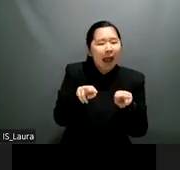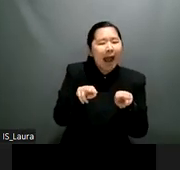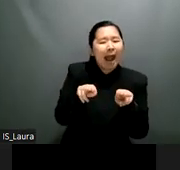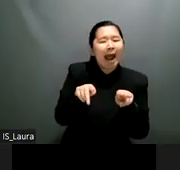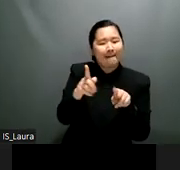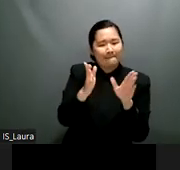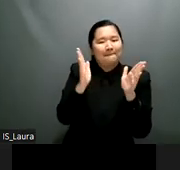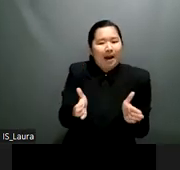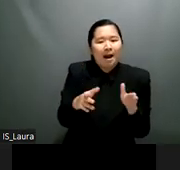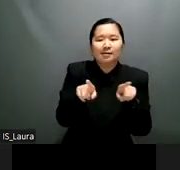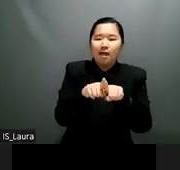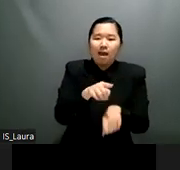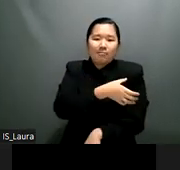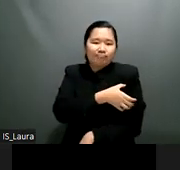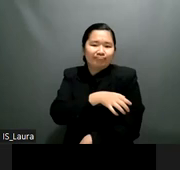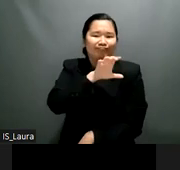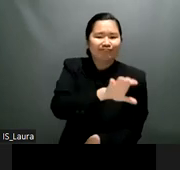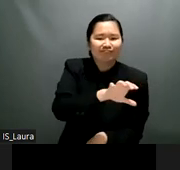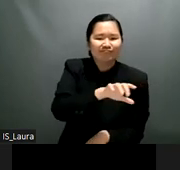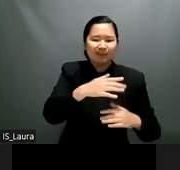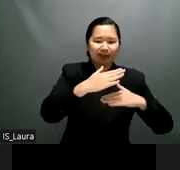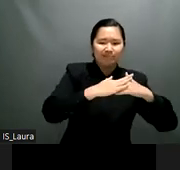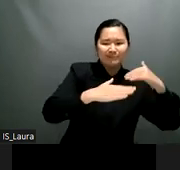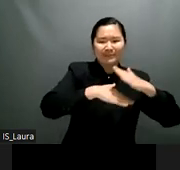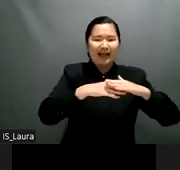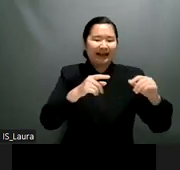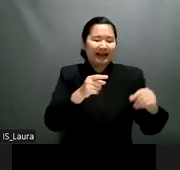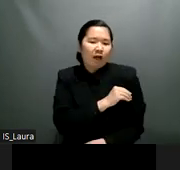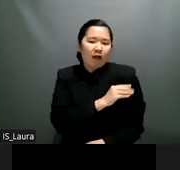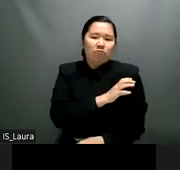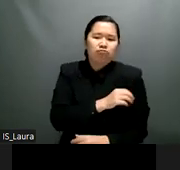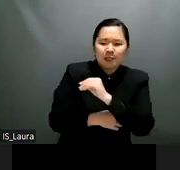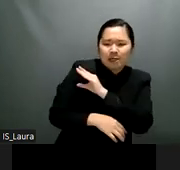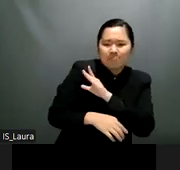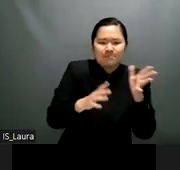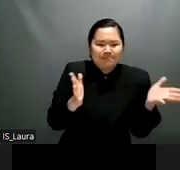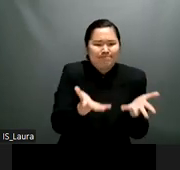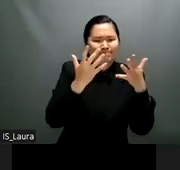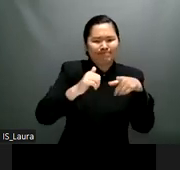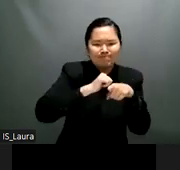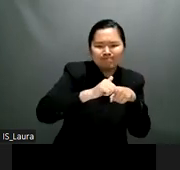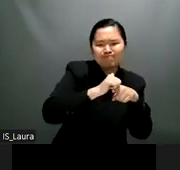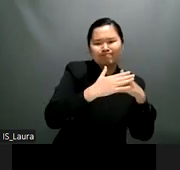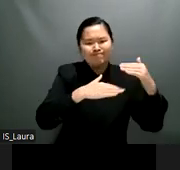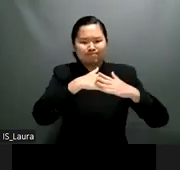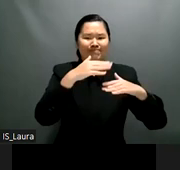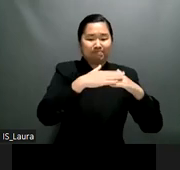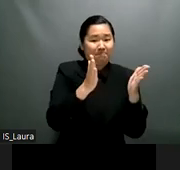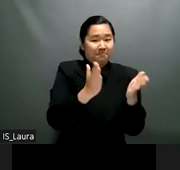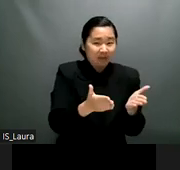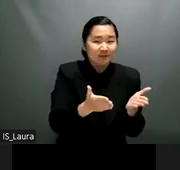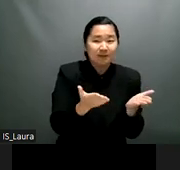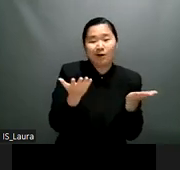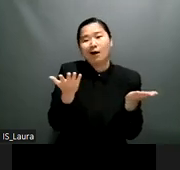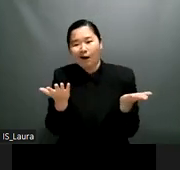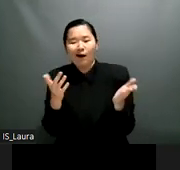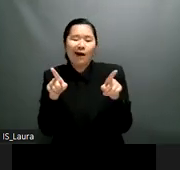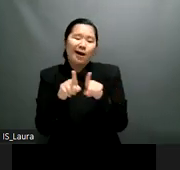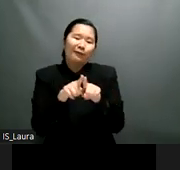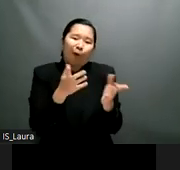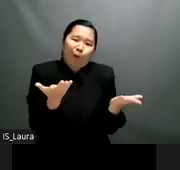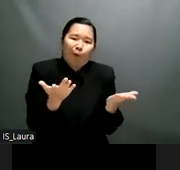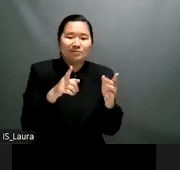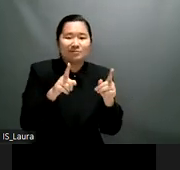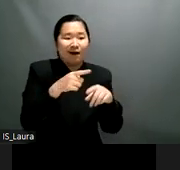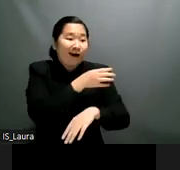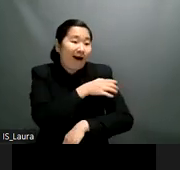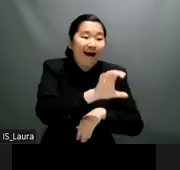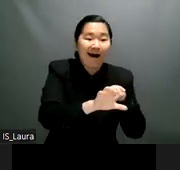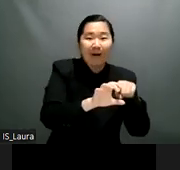and their work in that part of the world has to be the priority of our agenda at global level